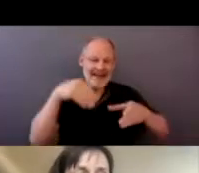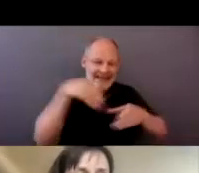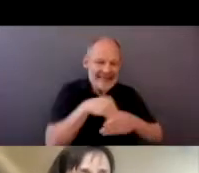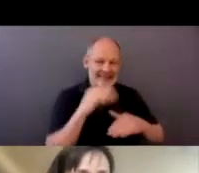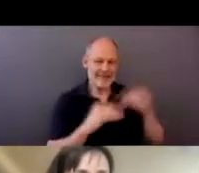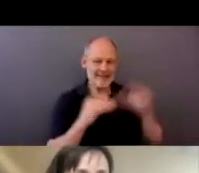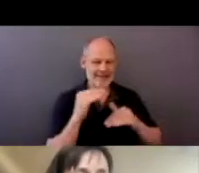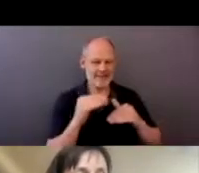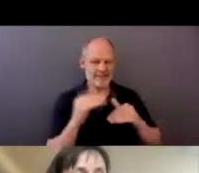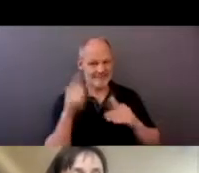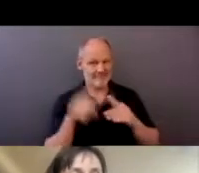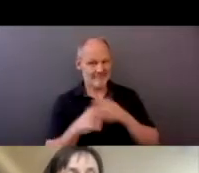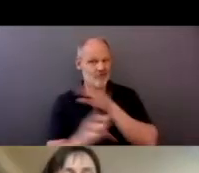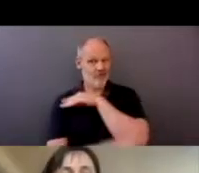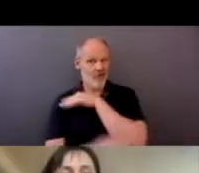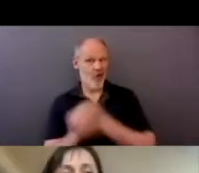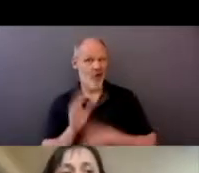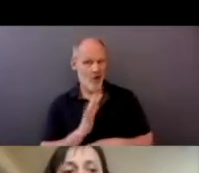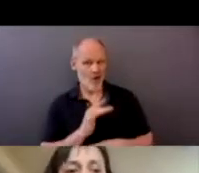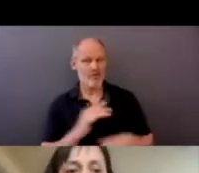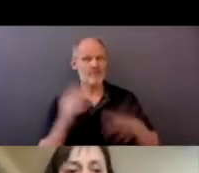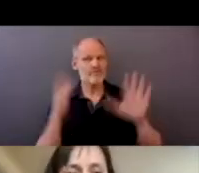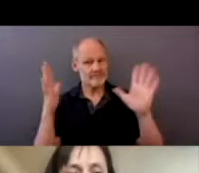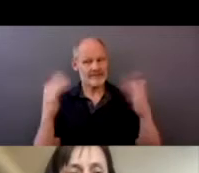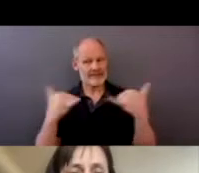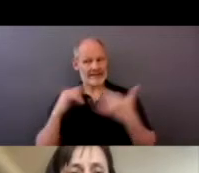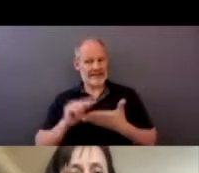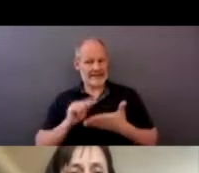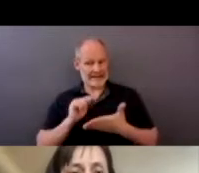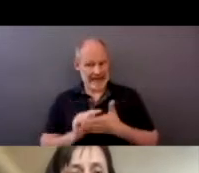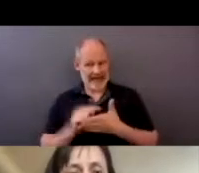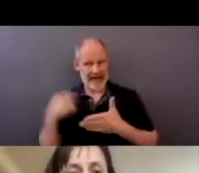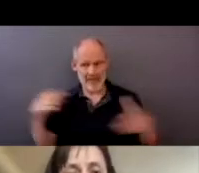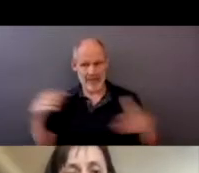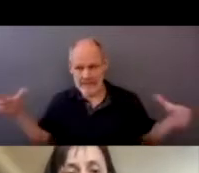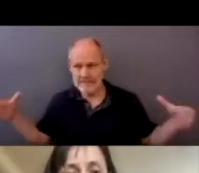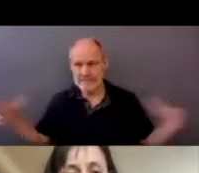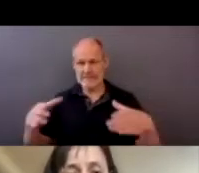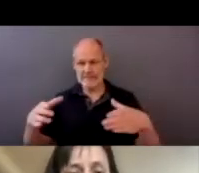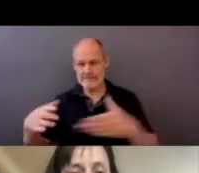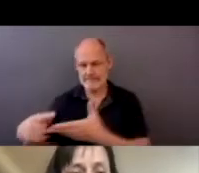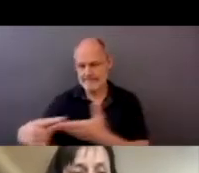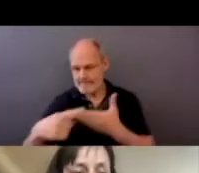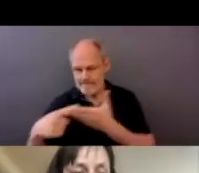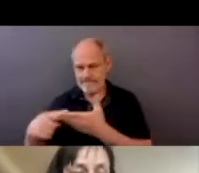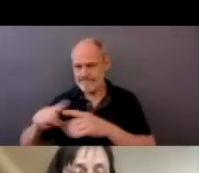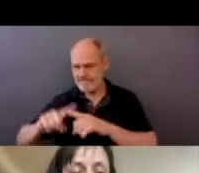We are having conversations right now about how to maintain goals we learned with online programs